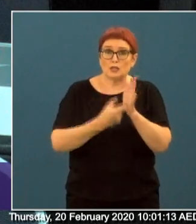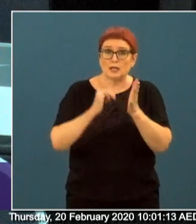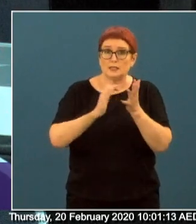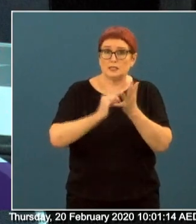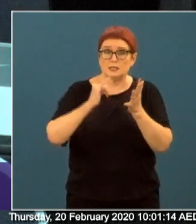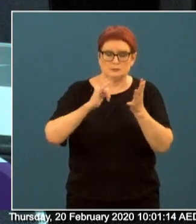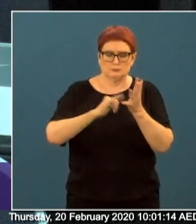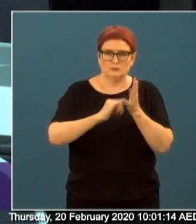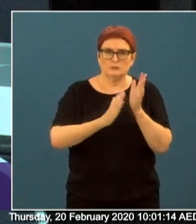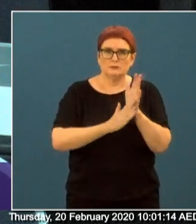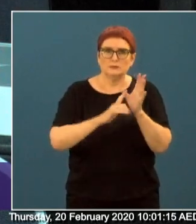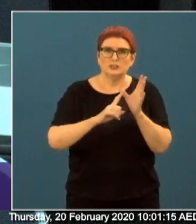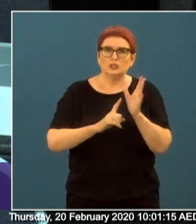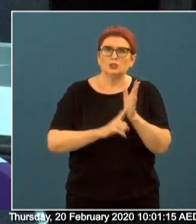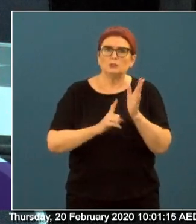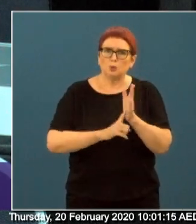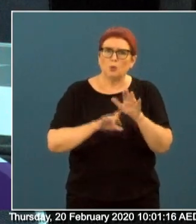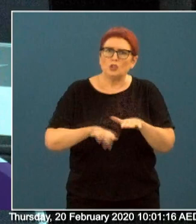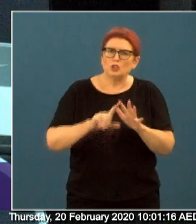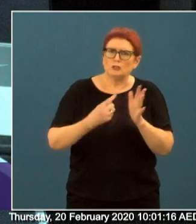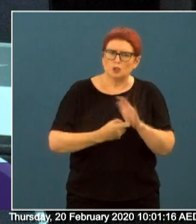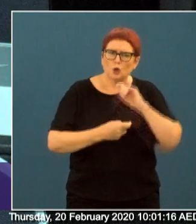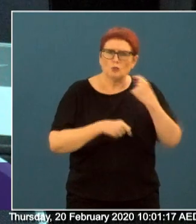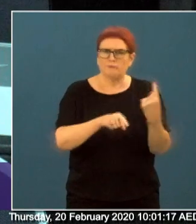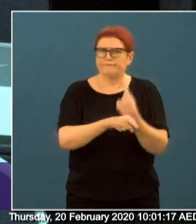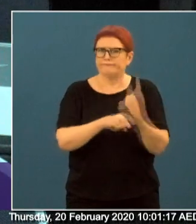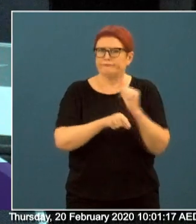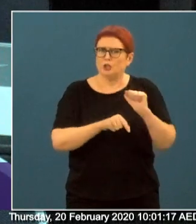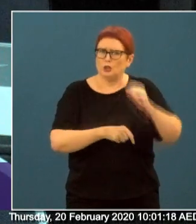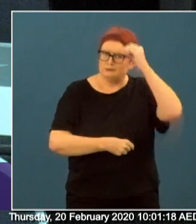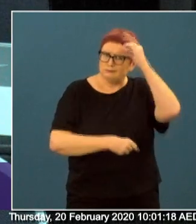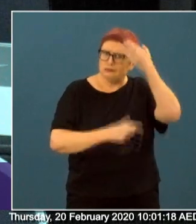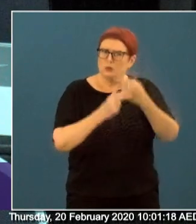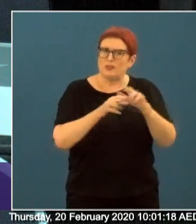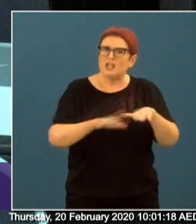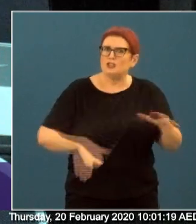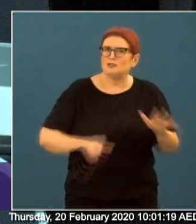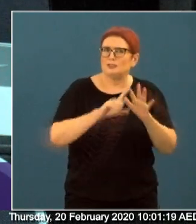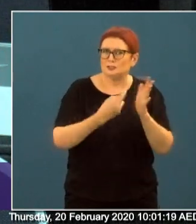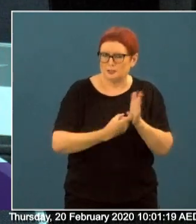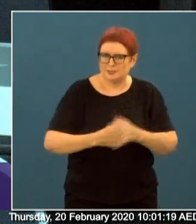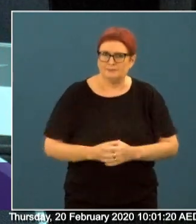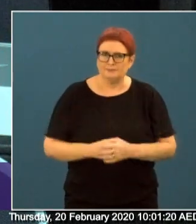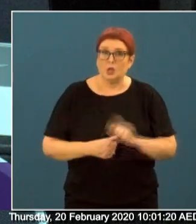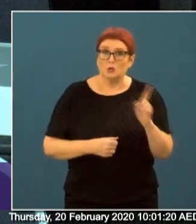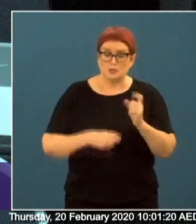She's a paediatrician and also with particular expertise in this area. So that is the plan for today.